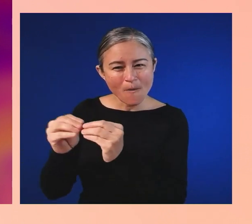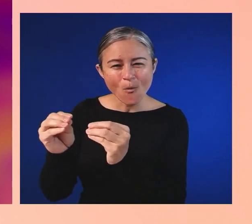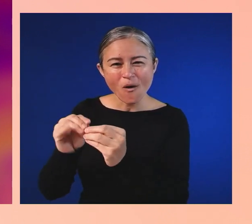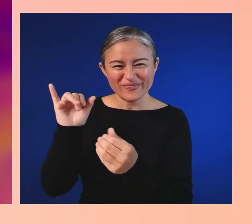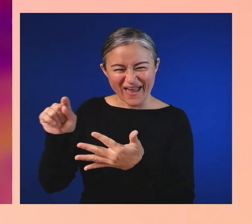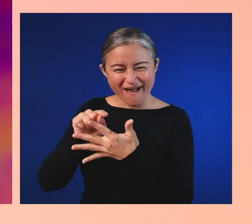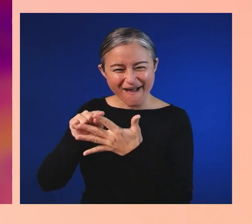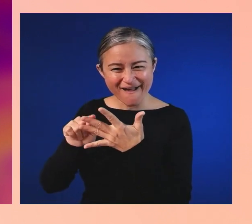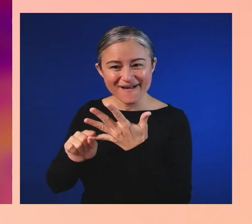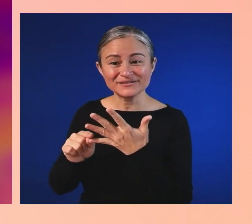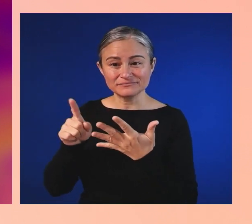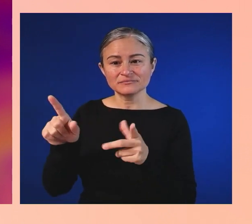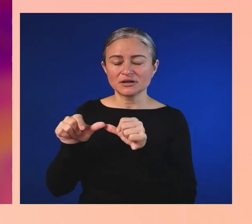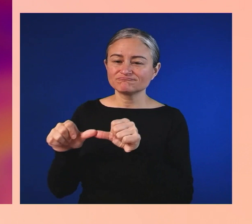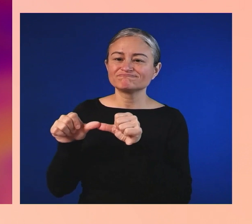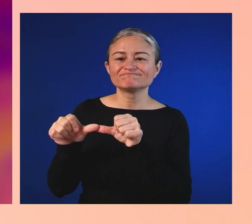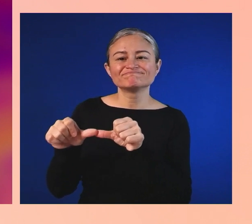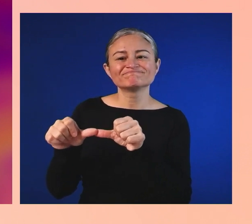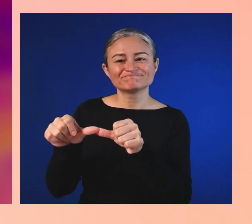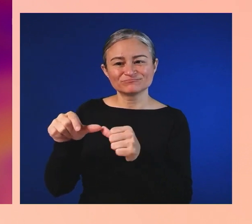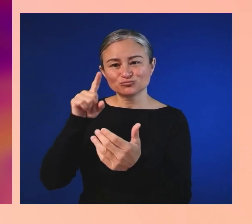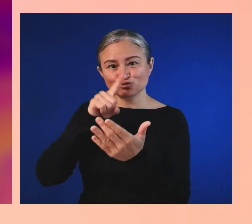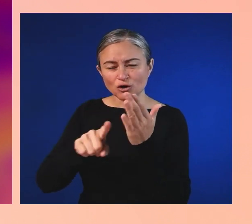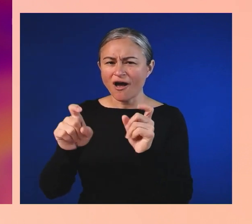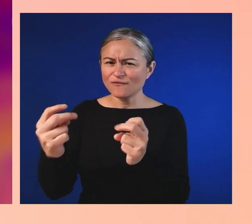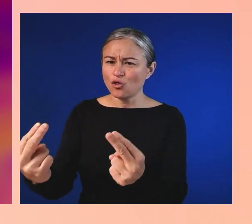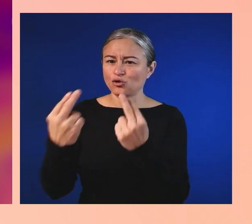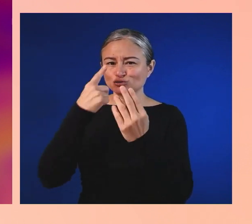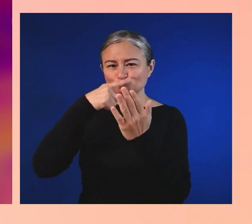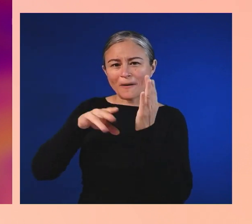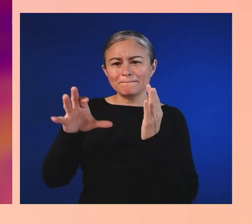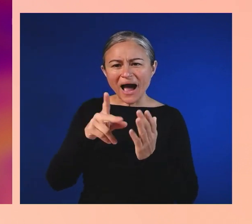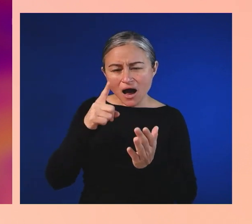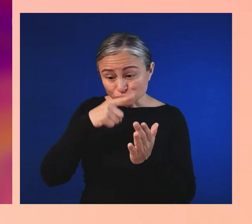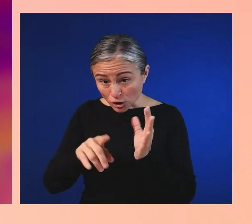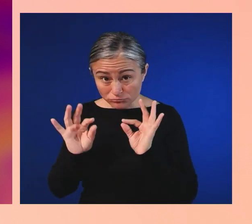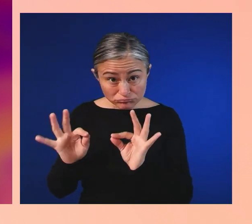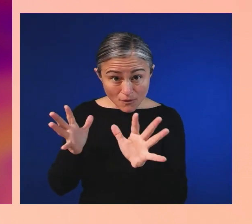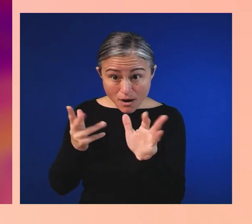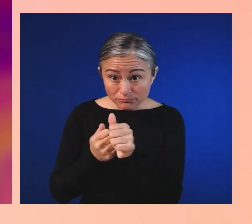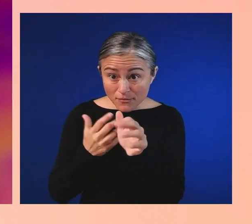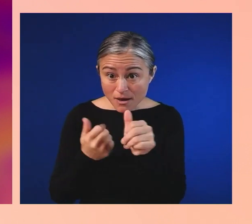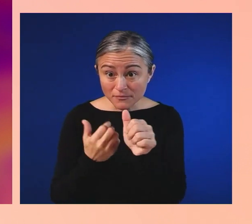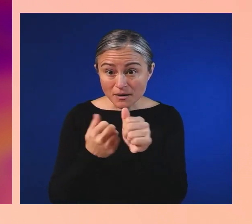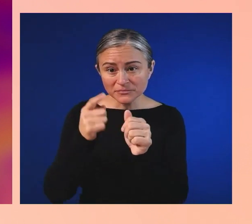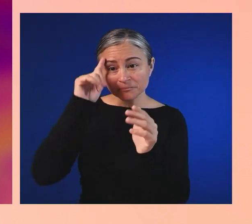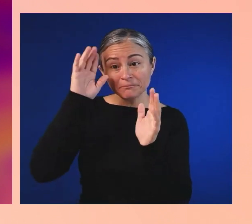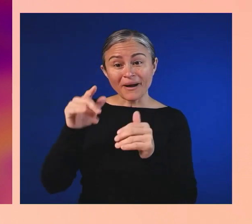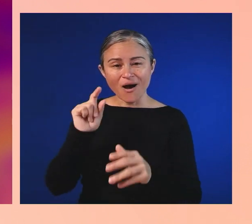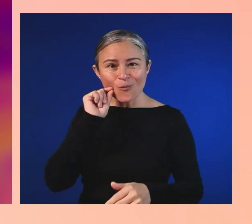see lots of really cool things. But beyond that, I think for the designers in the room,